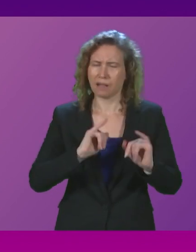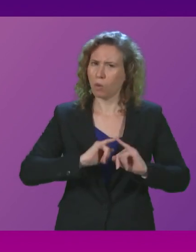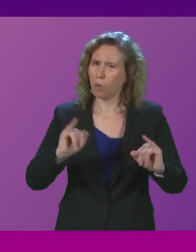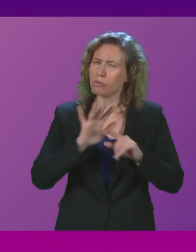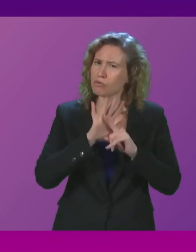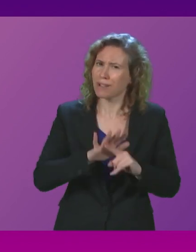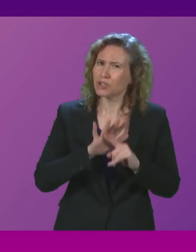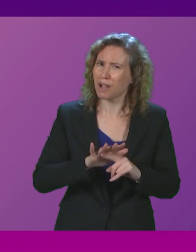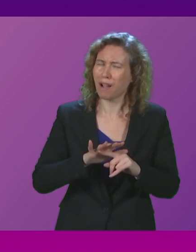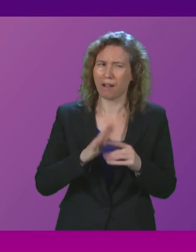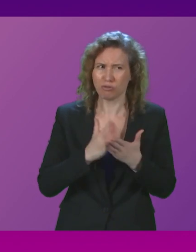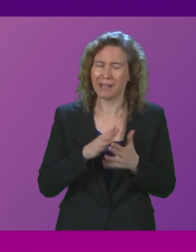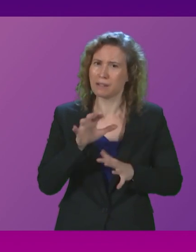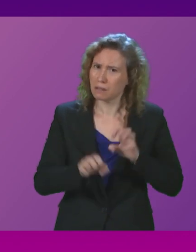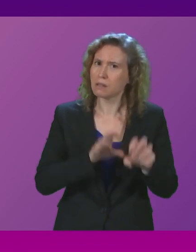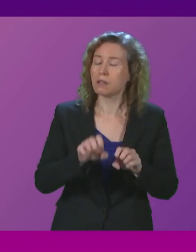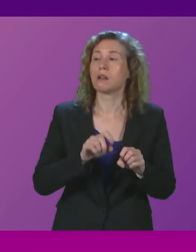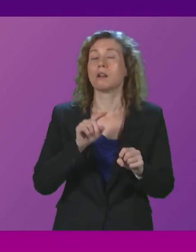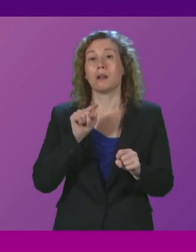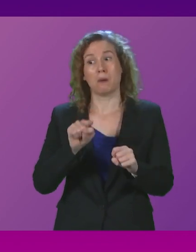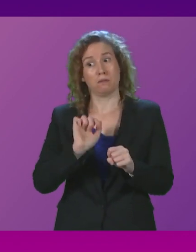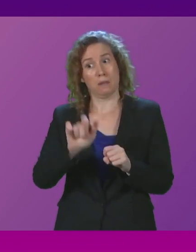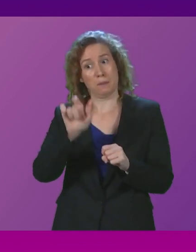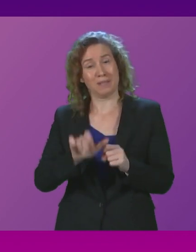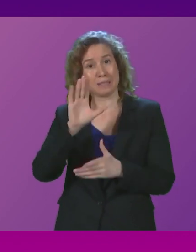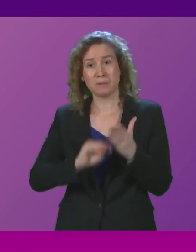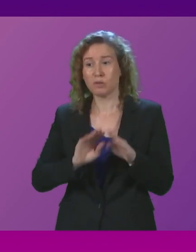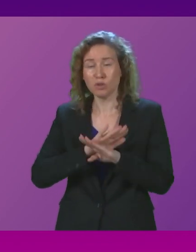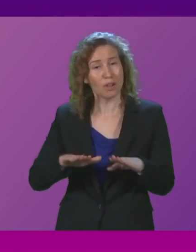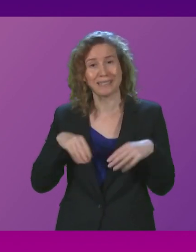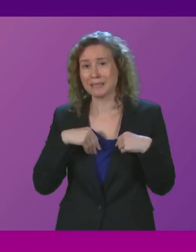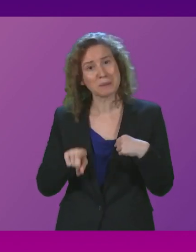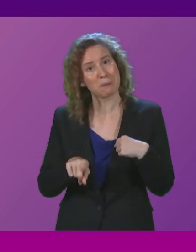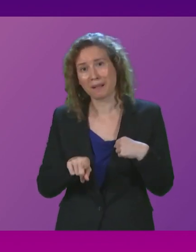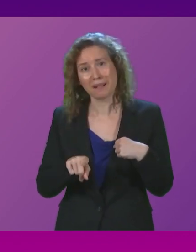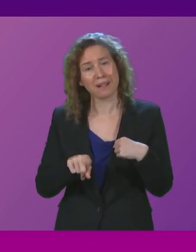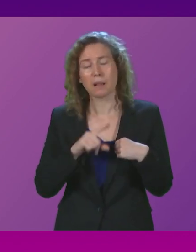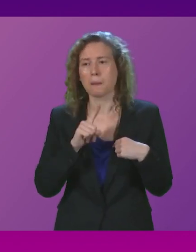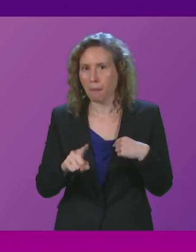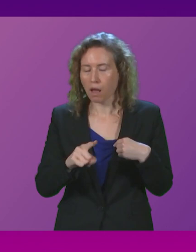An experience such as that is completely unacceptable, but there are significant pressures on our